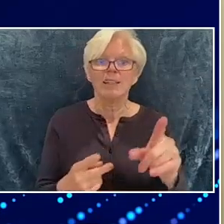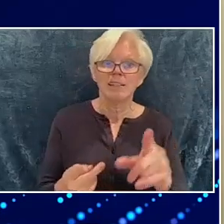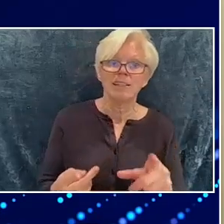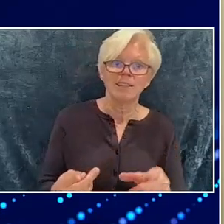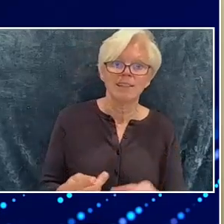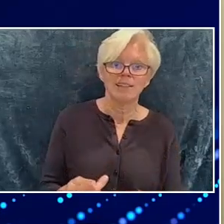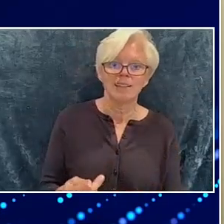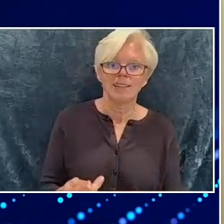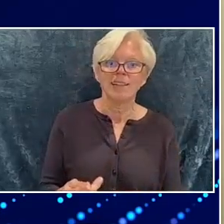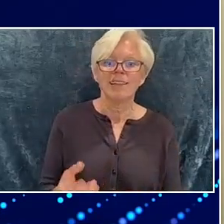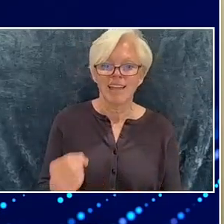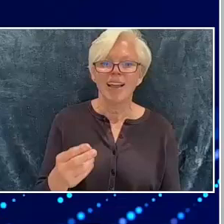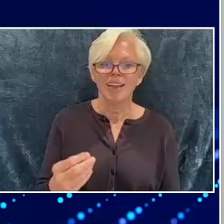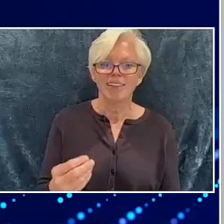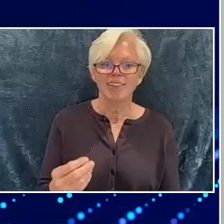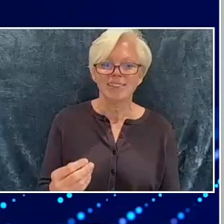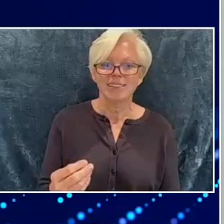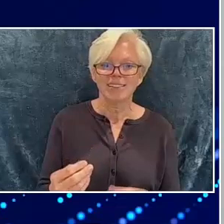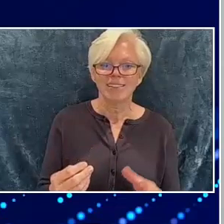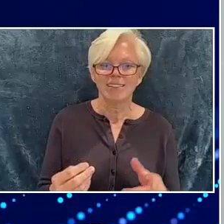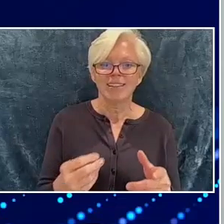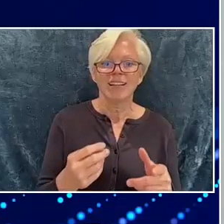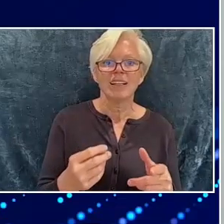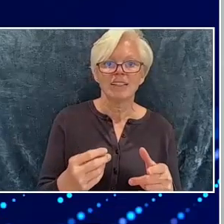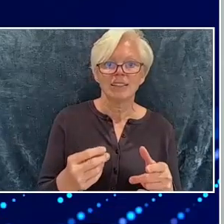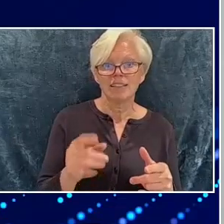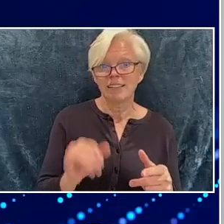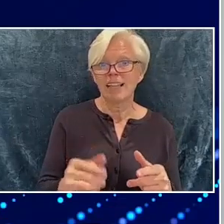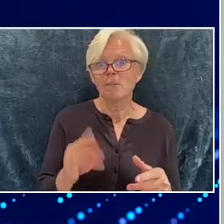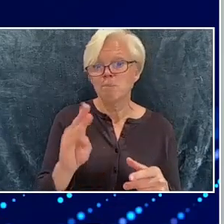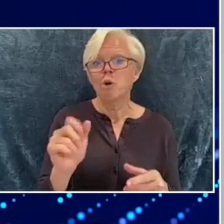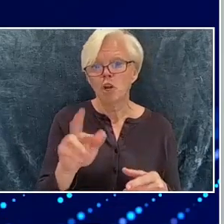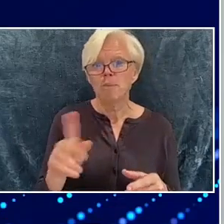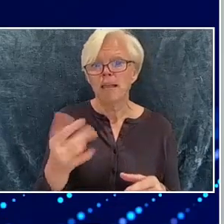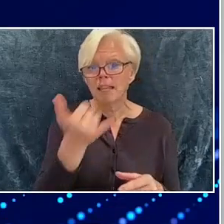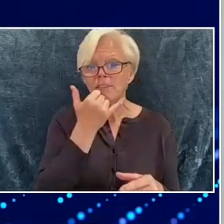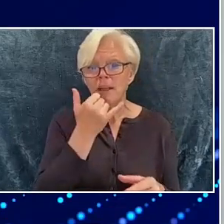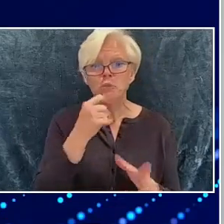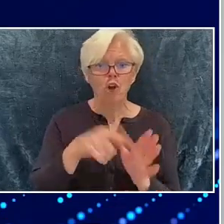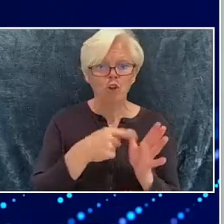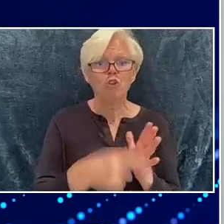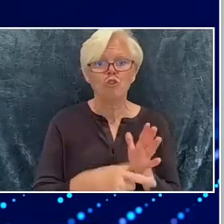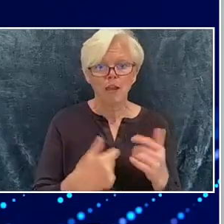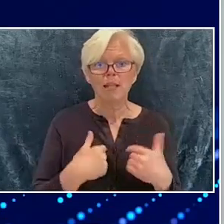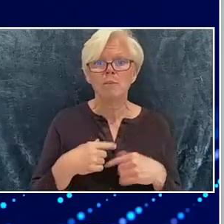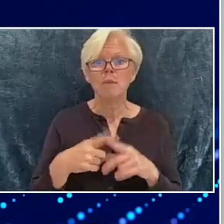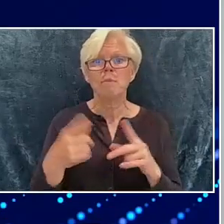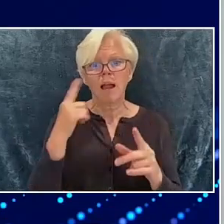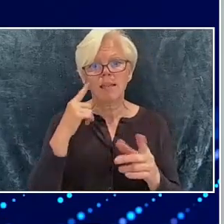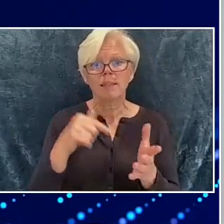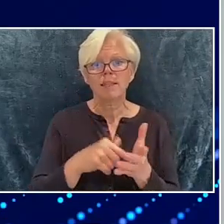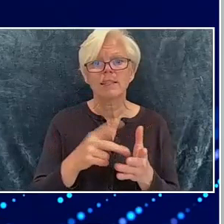Well, this is my recollection, so Barmak, correct me if you think I'm wrong here, but these kinds of materials where there